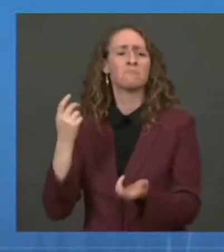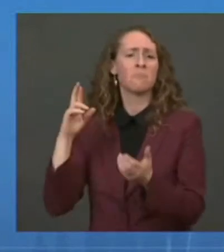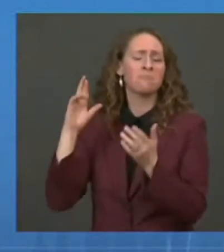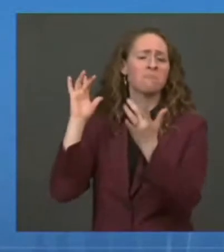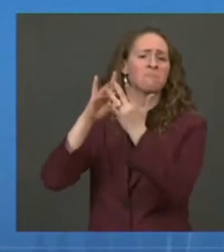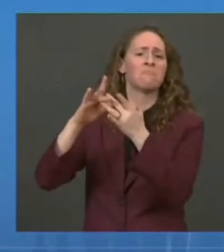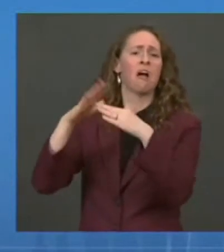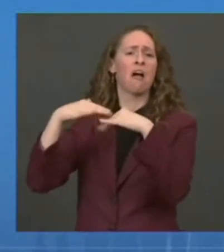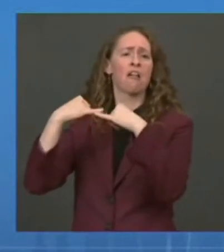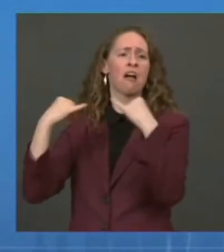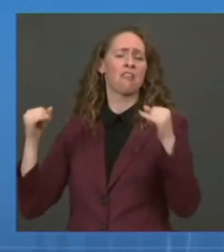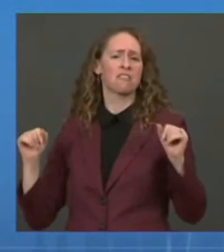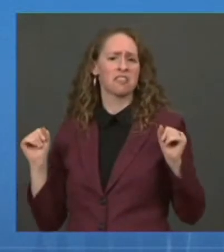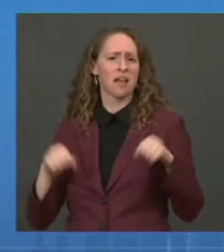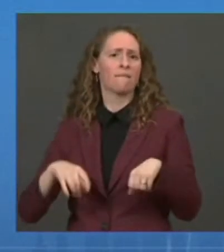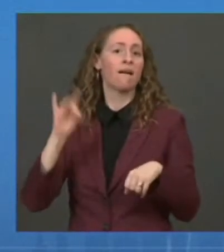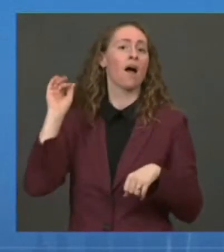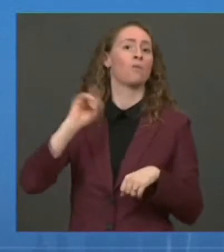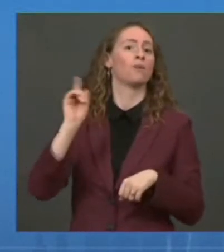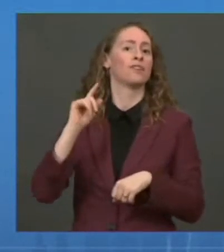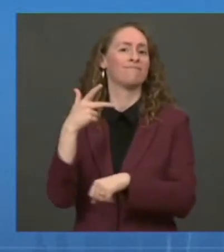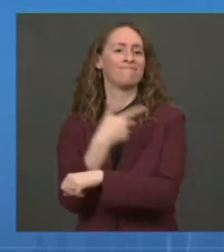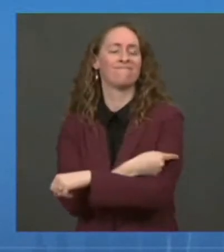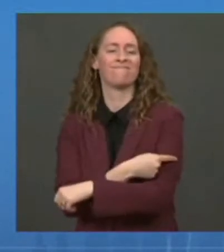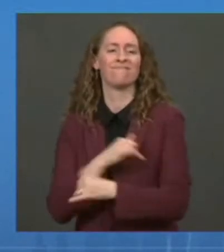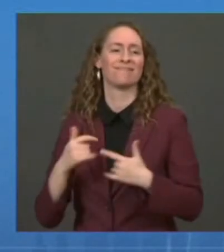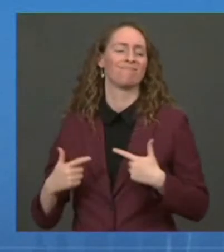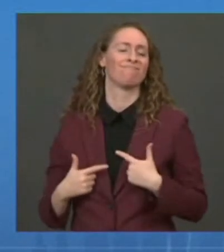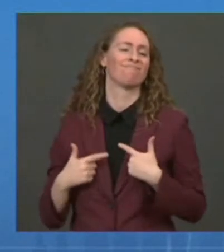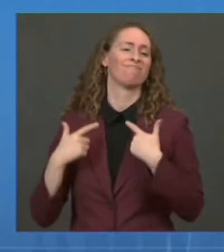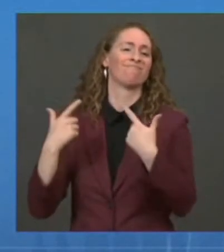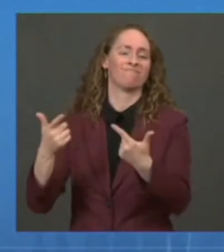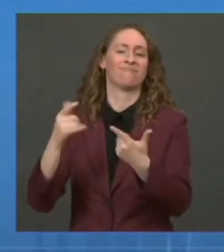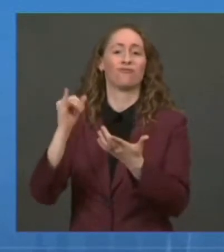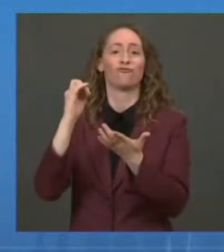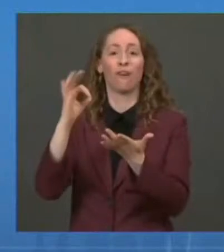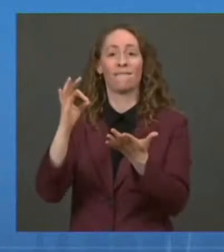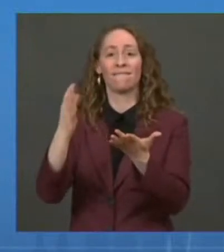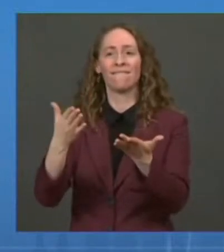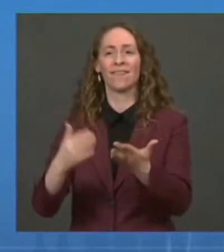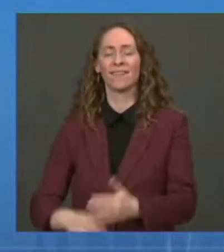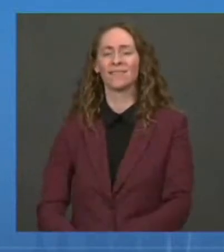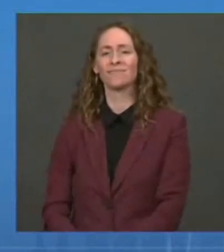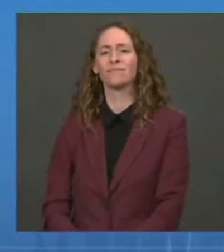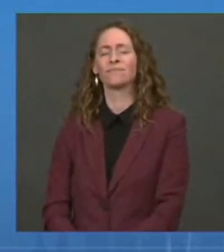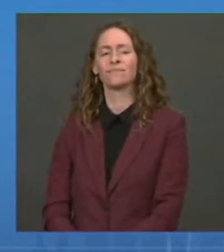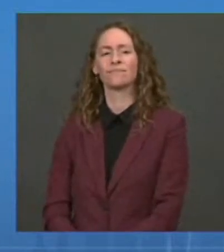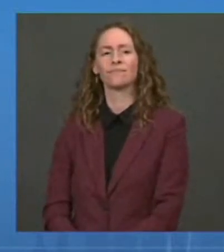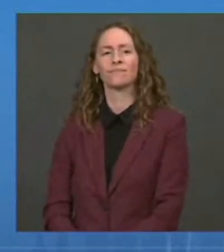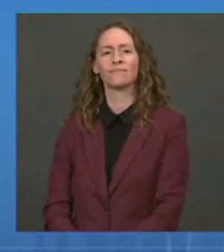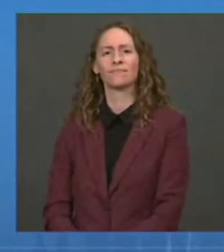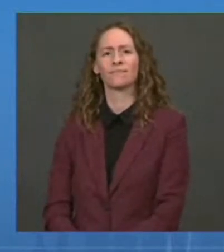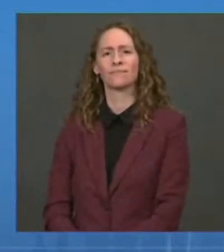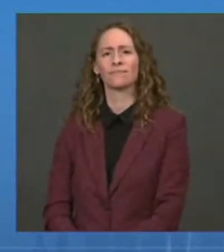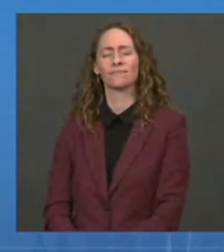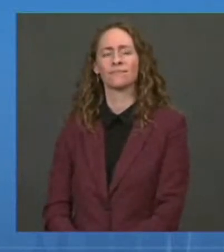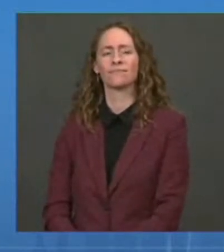OUT WHERE VACCINES AND BOOSTERS ARE AVAILABLE. BA TOYOU, JEFF.